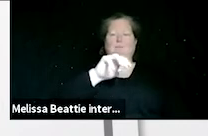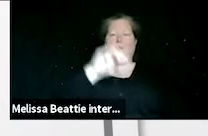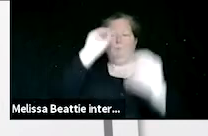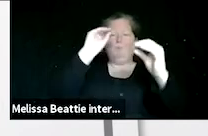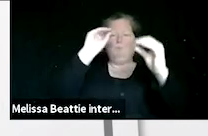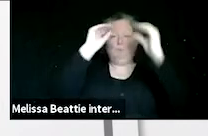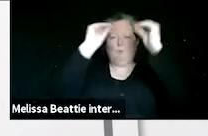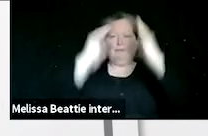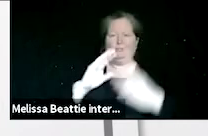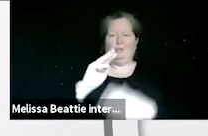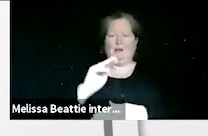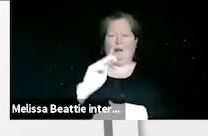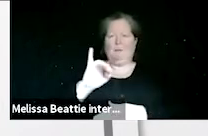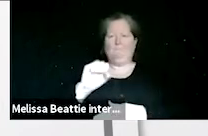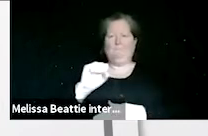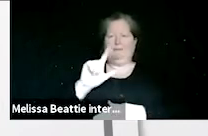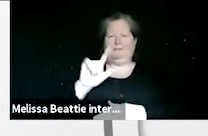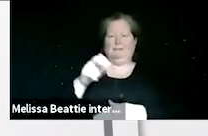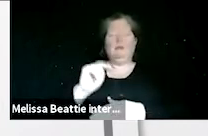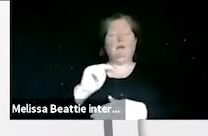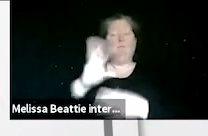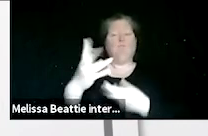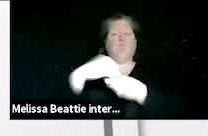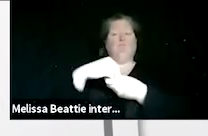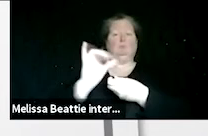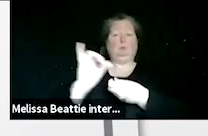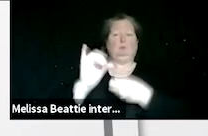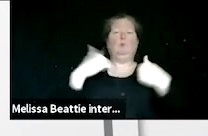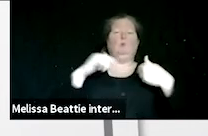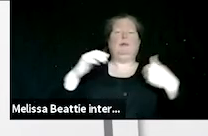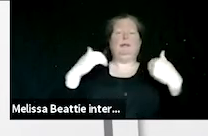But we did what we called Tiger tech talks and they were live sessions in the